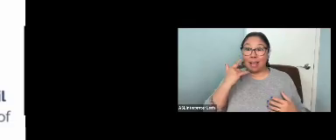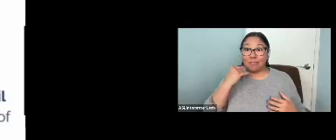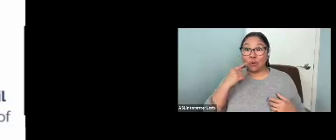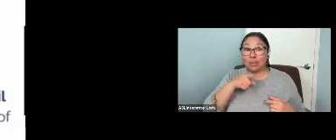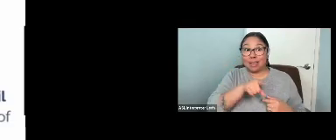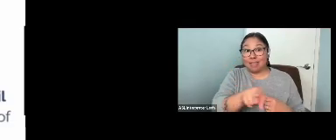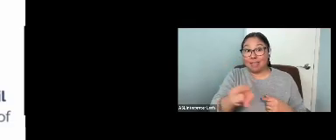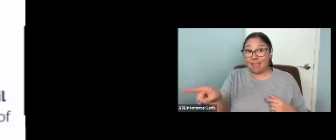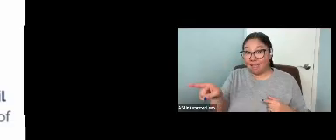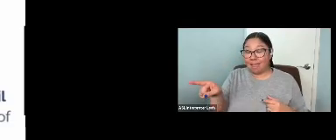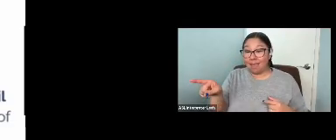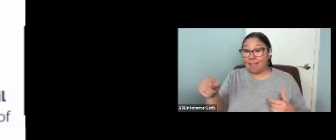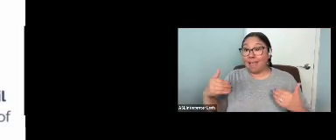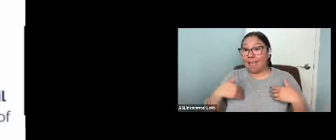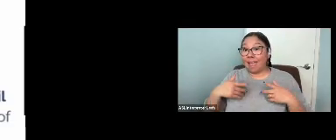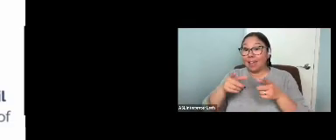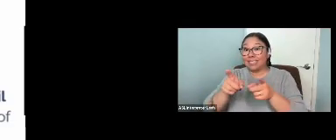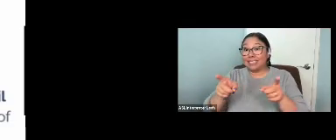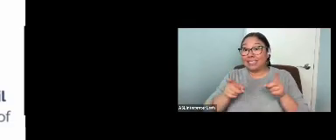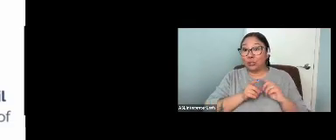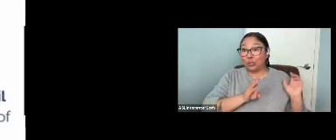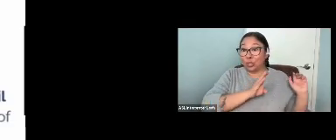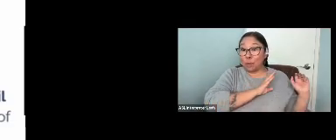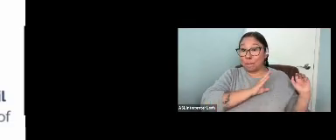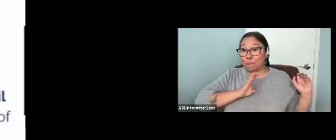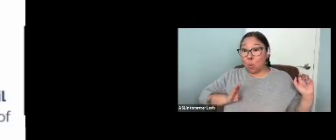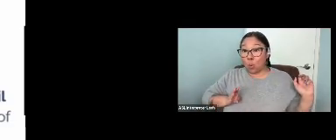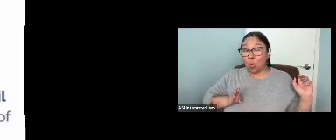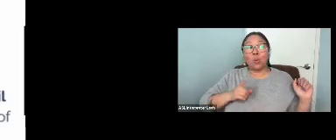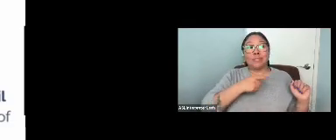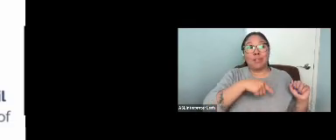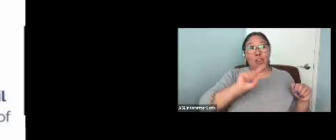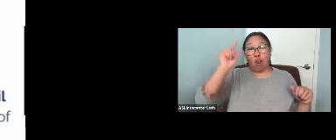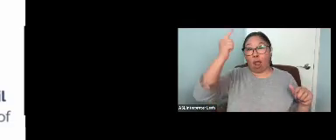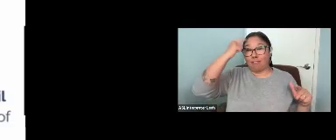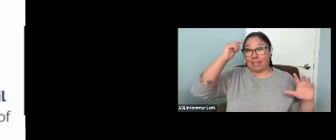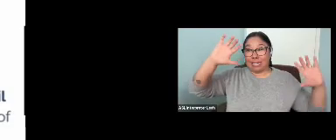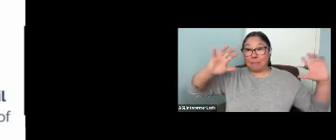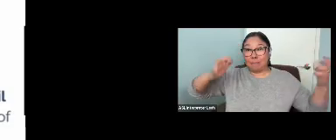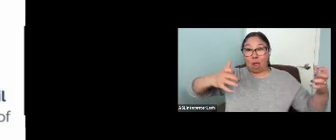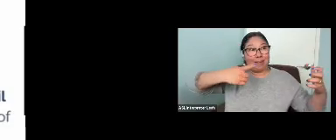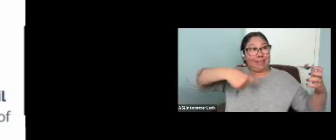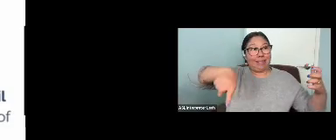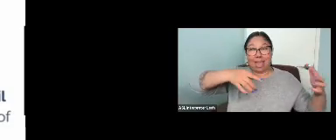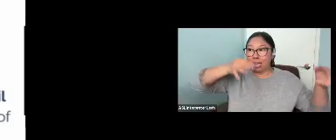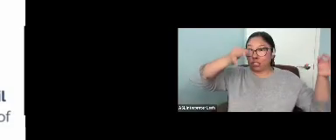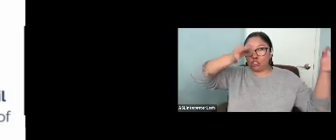have the district boards are the governing body that determine what the graduation requirements